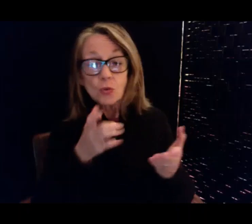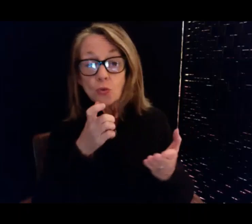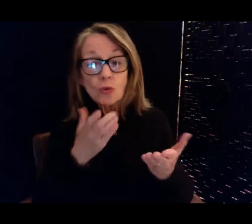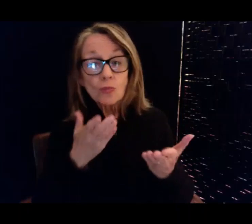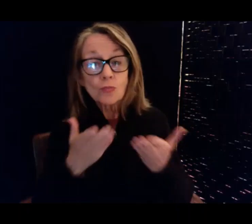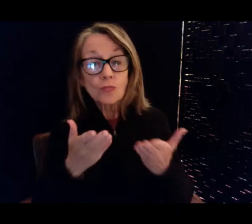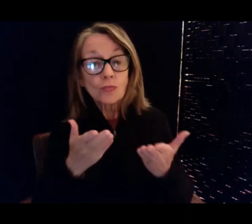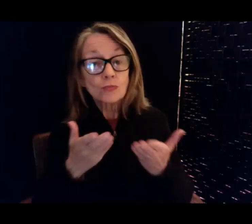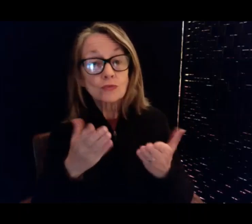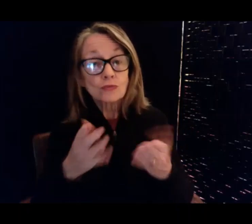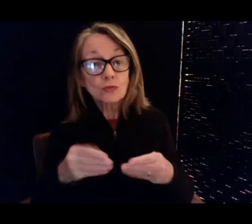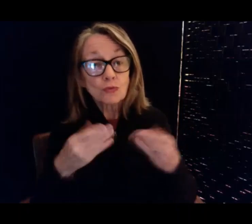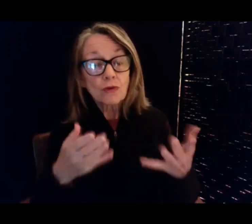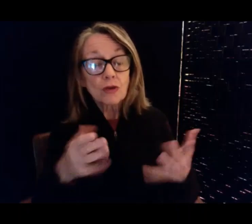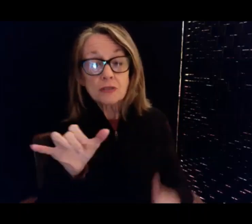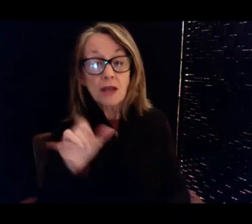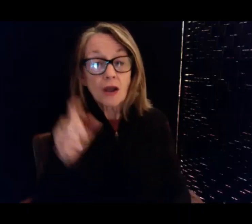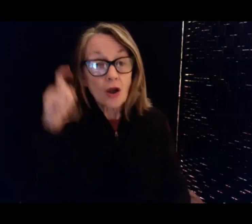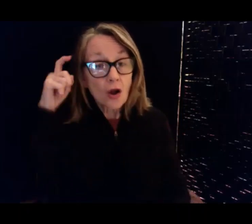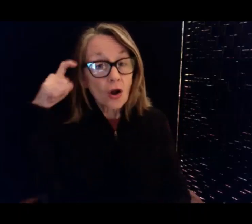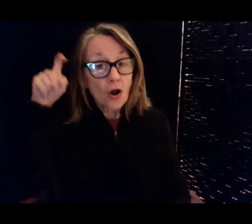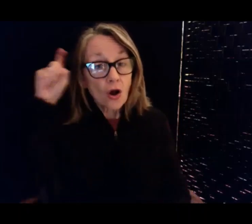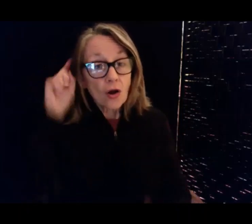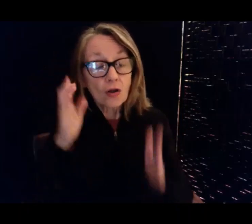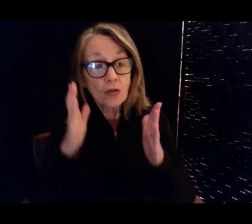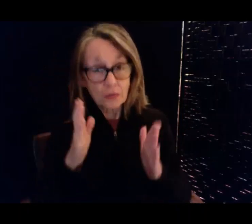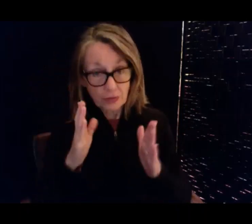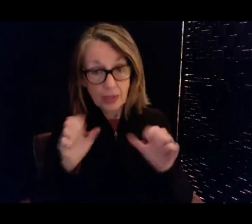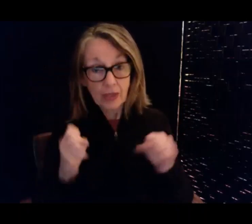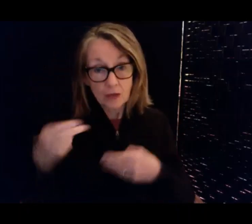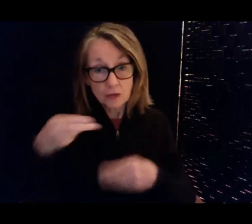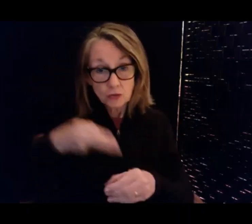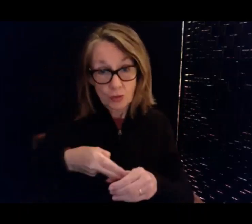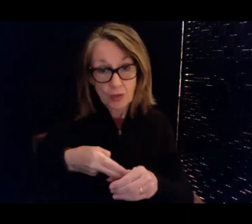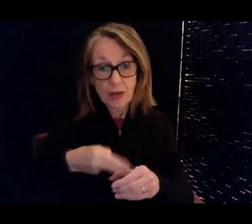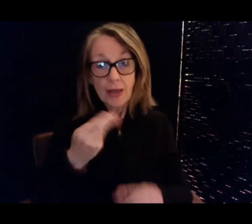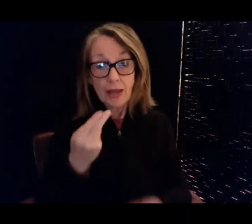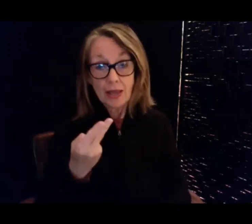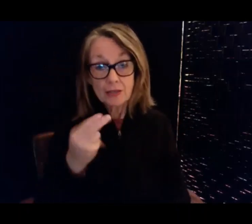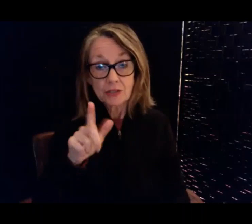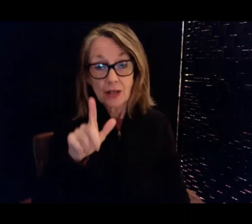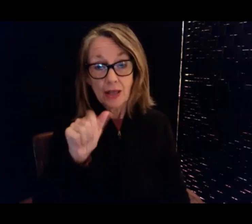audiologists I've joined HLAA Rhode Island we have captioning at all of our